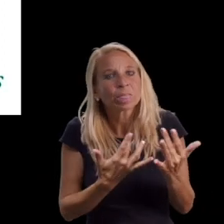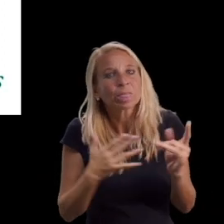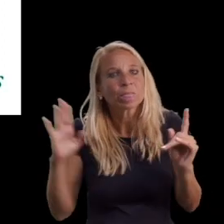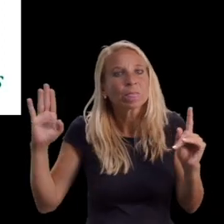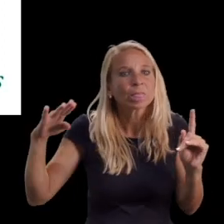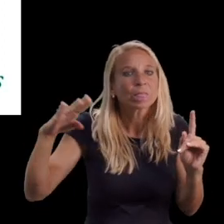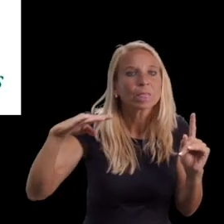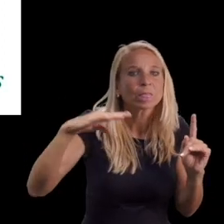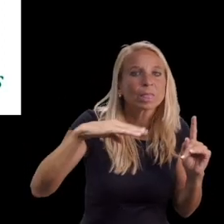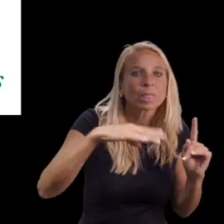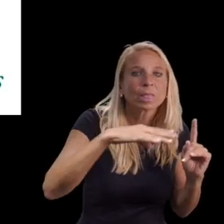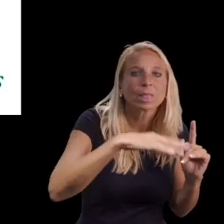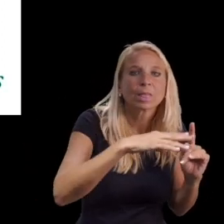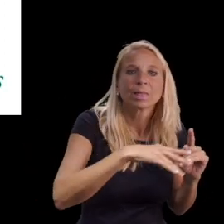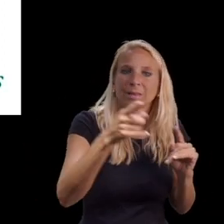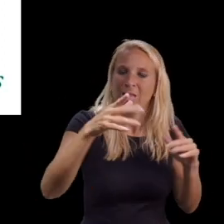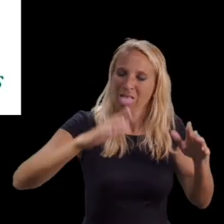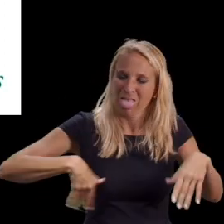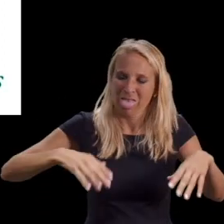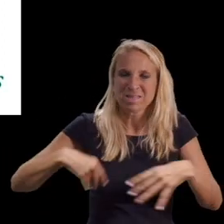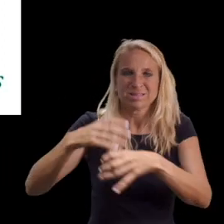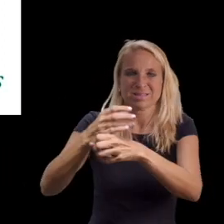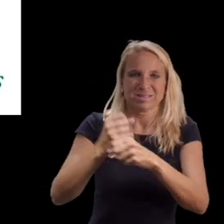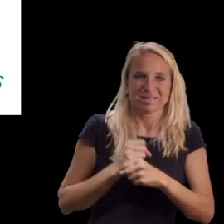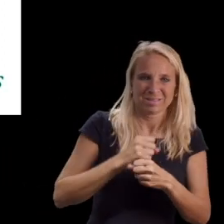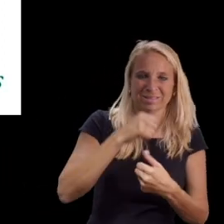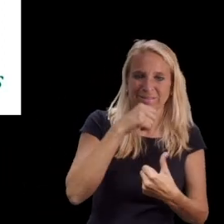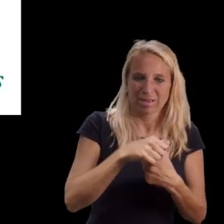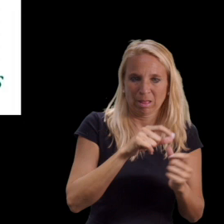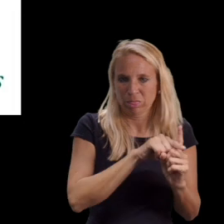because you didn't actually physically receive the letter until Friday.